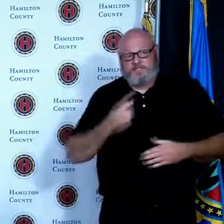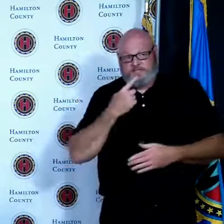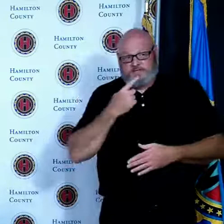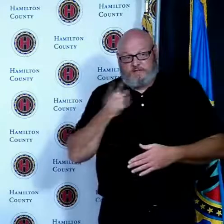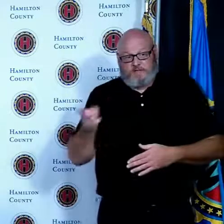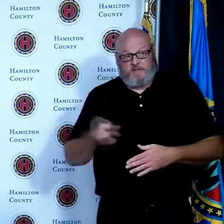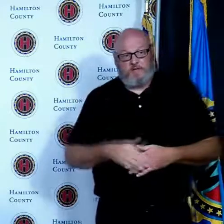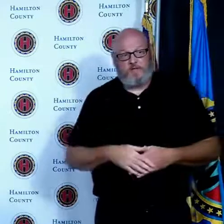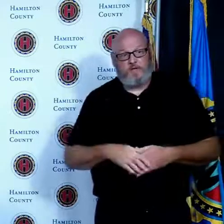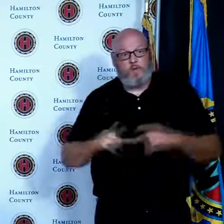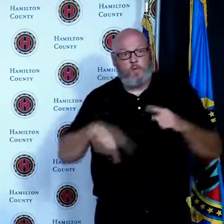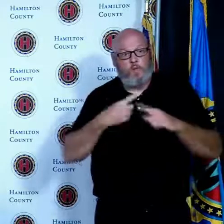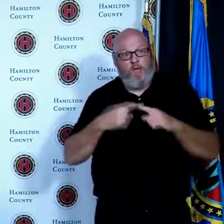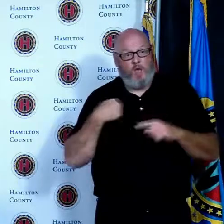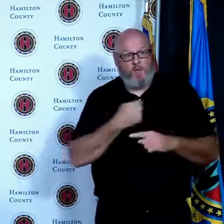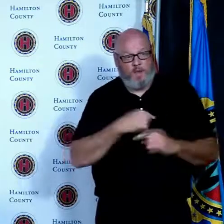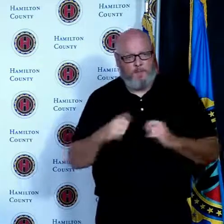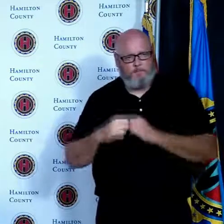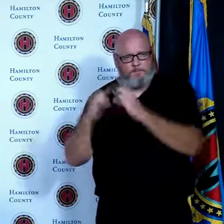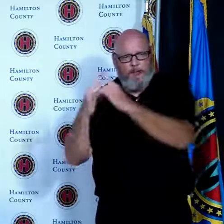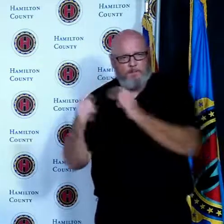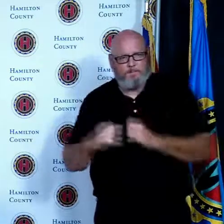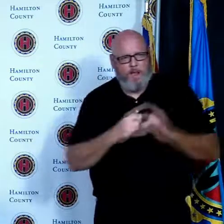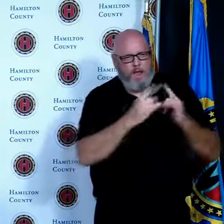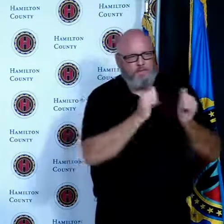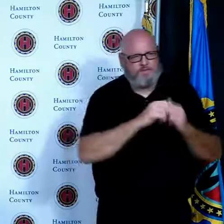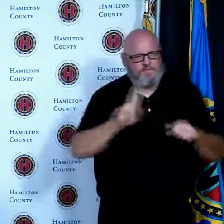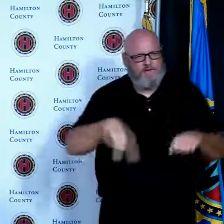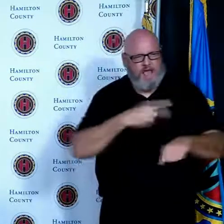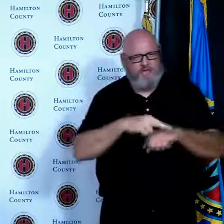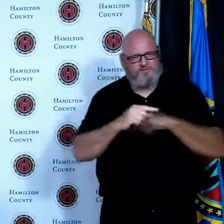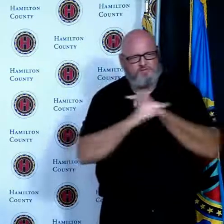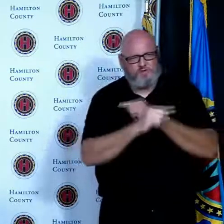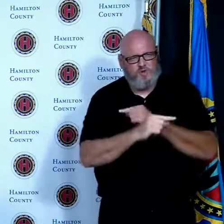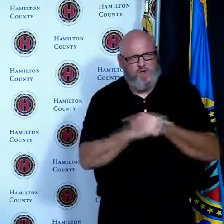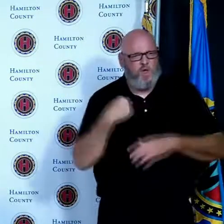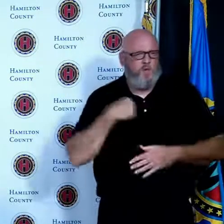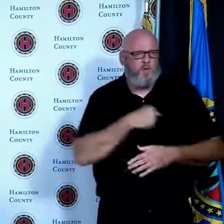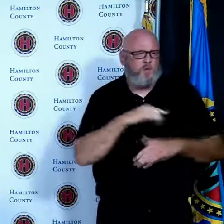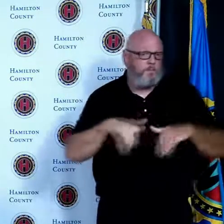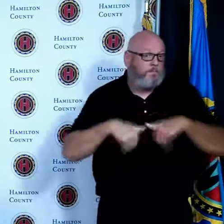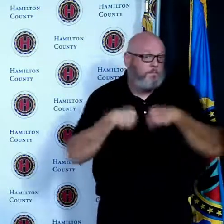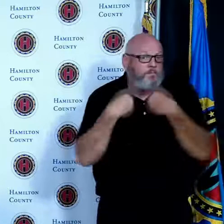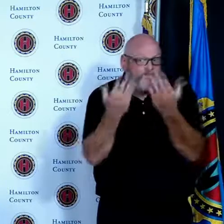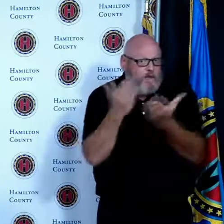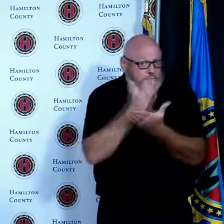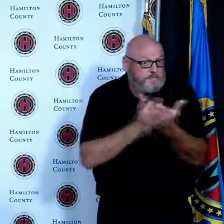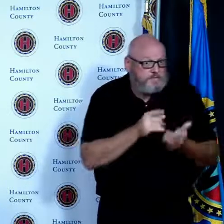they're available on the Public Health website and so even though those were available broadly and generally